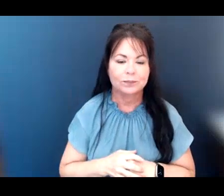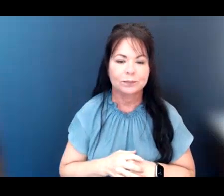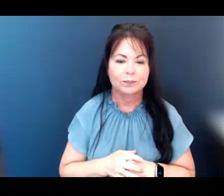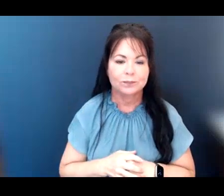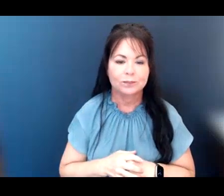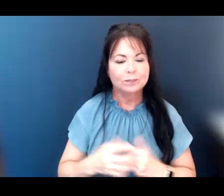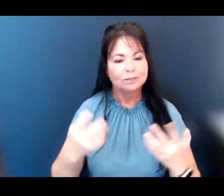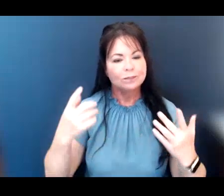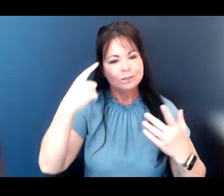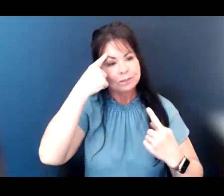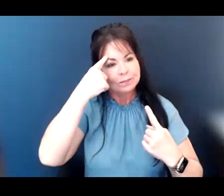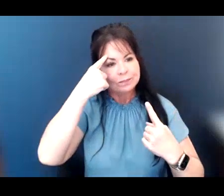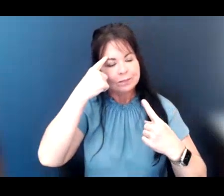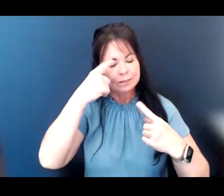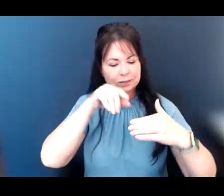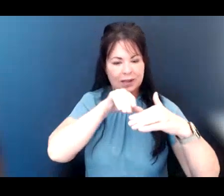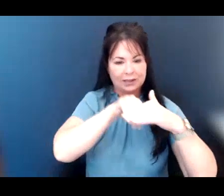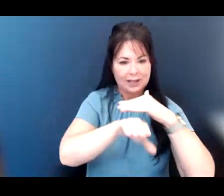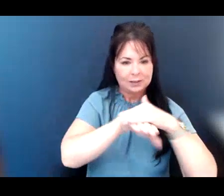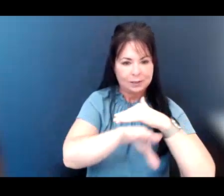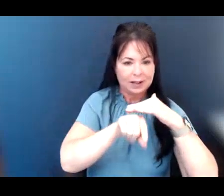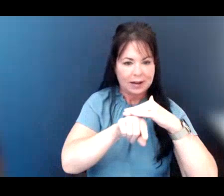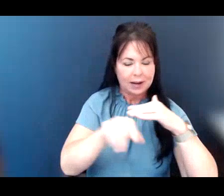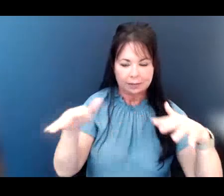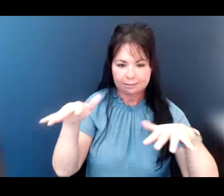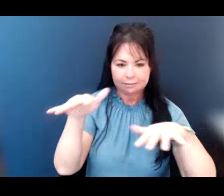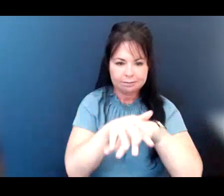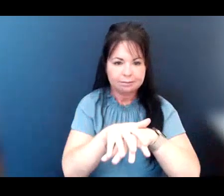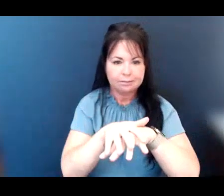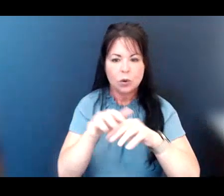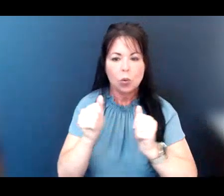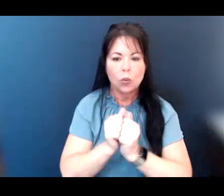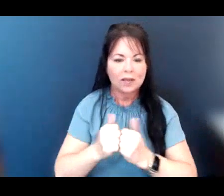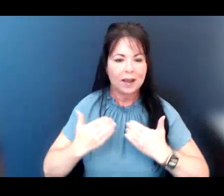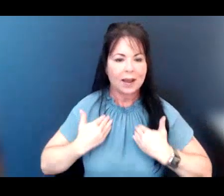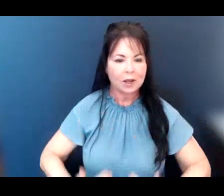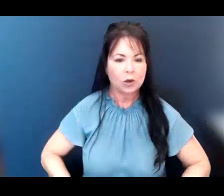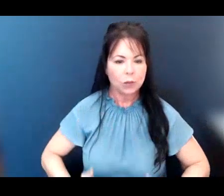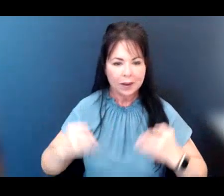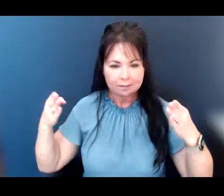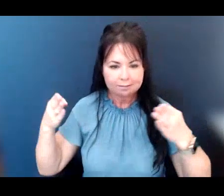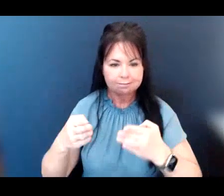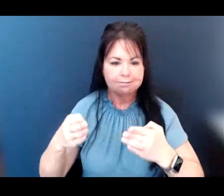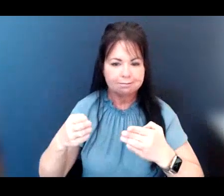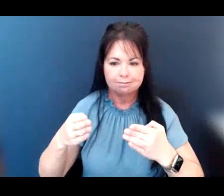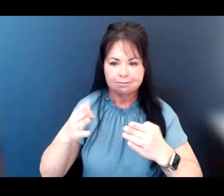intersects with human-centered design, can you provide an example of how you have incorporated feedback from users with disabilities